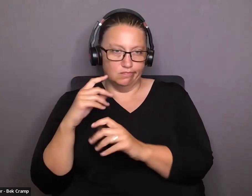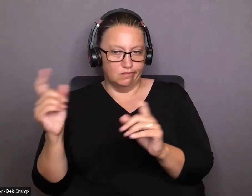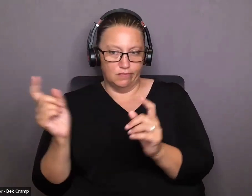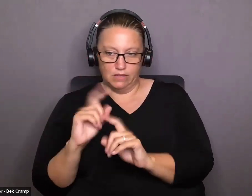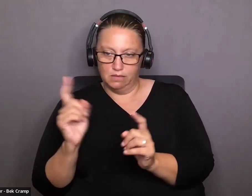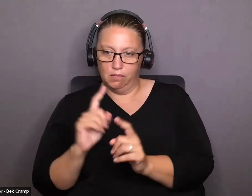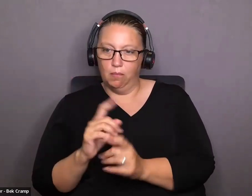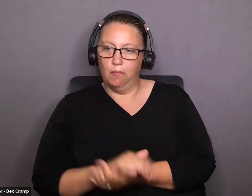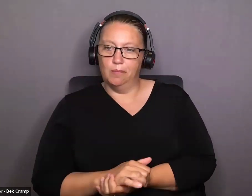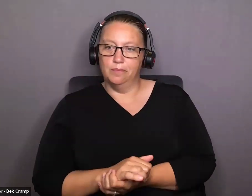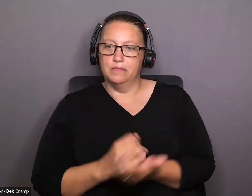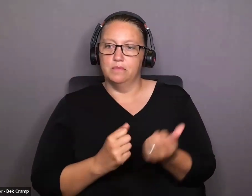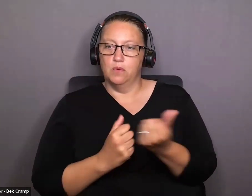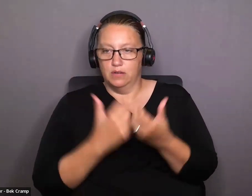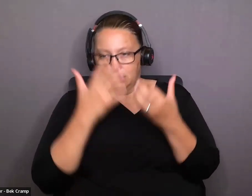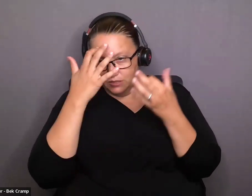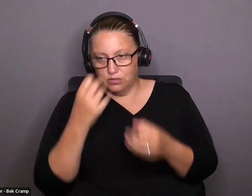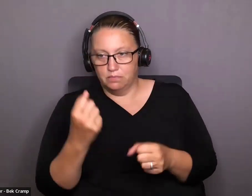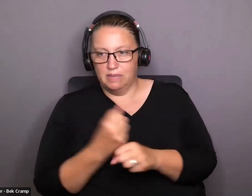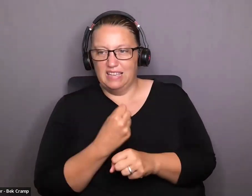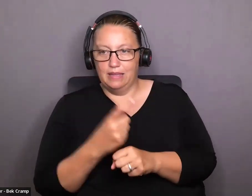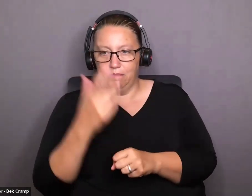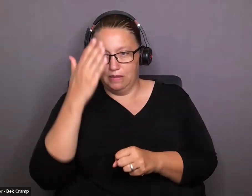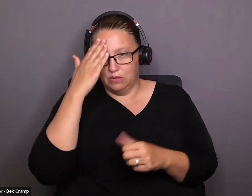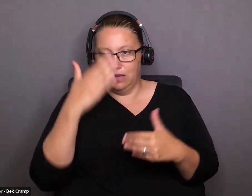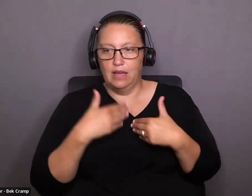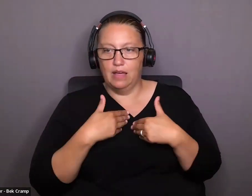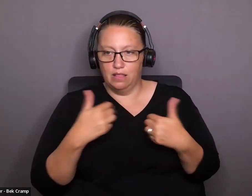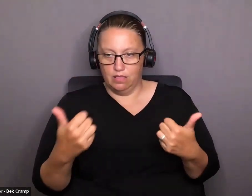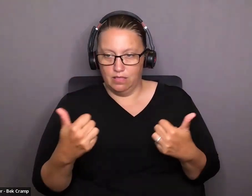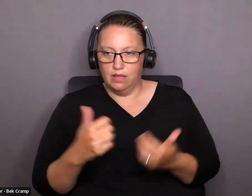"supported decision-making and mental health , I think there was a note from